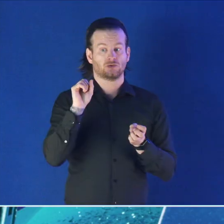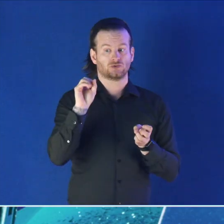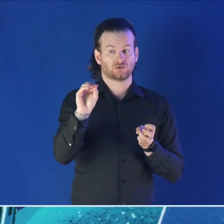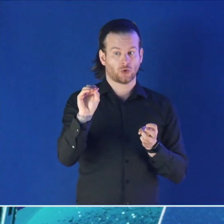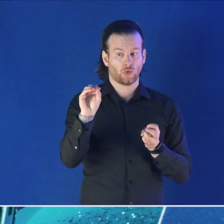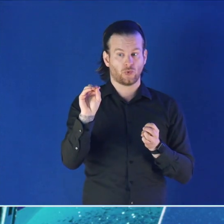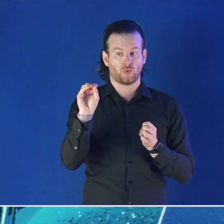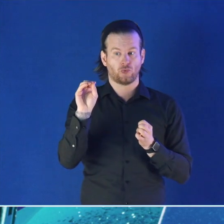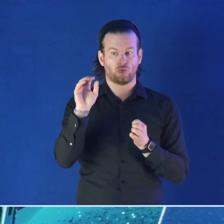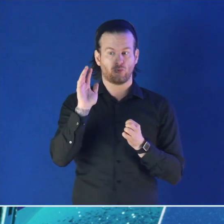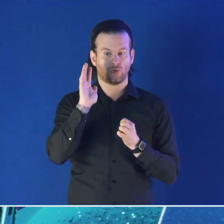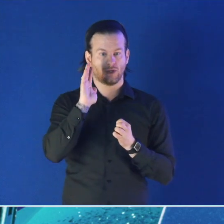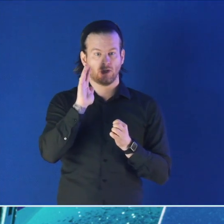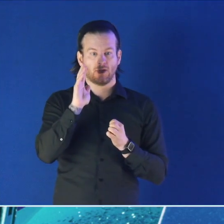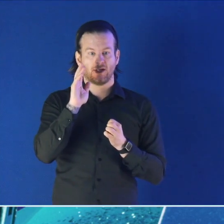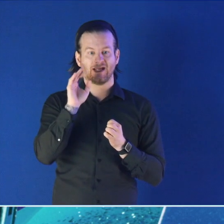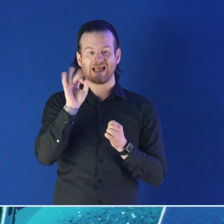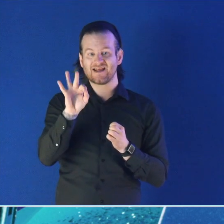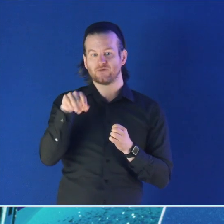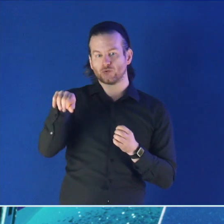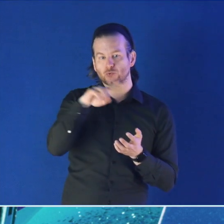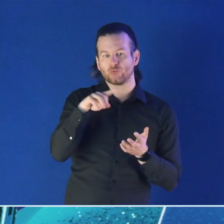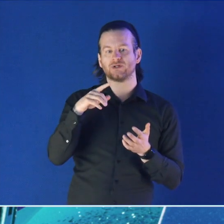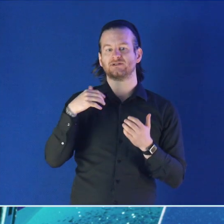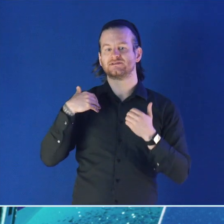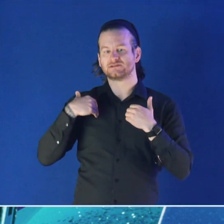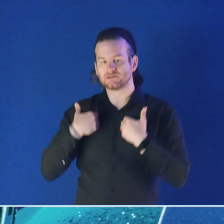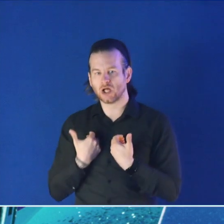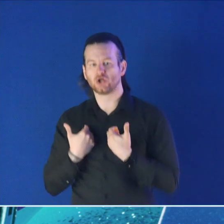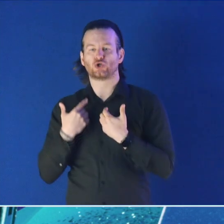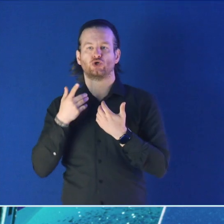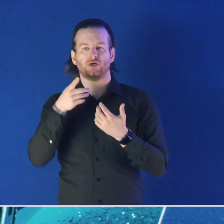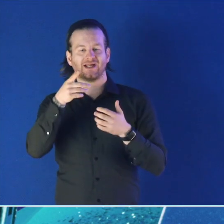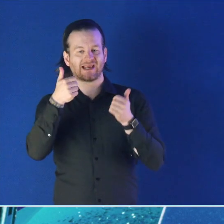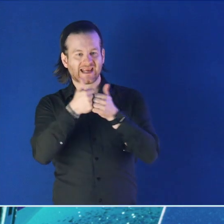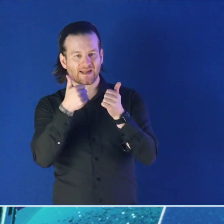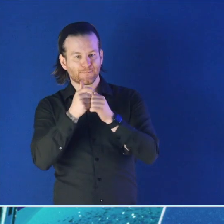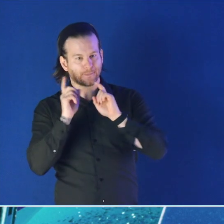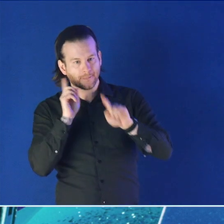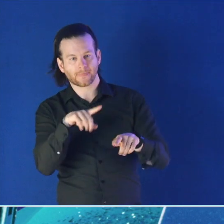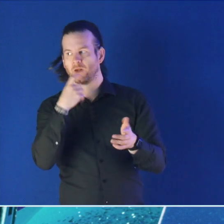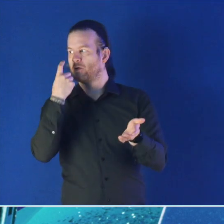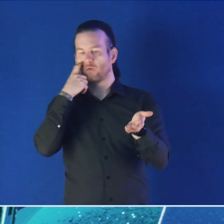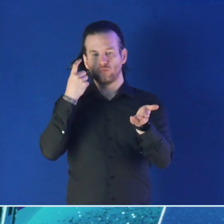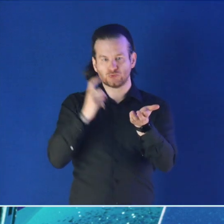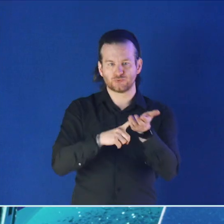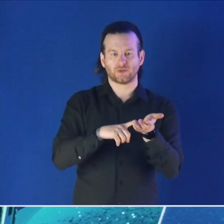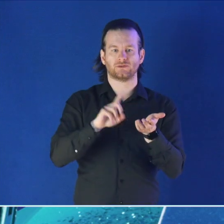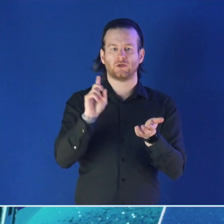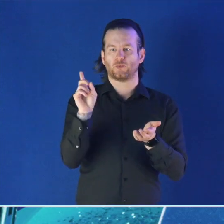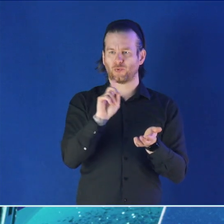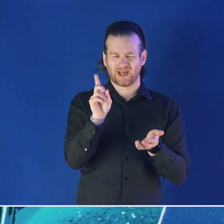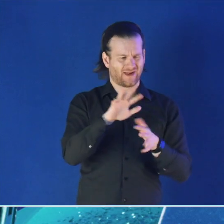So if you're watching a game and you feel like it's a little bit too much, to be able to step away, go into this space of calm